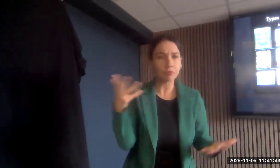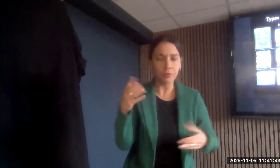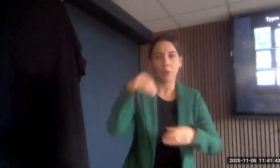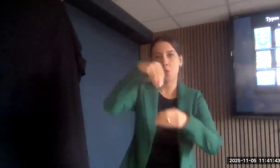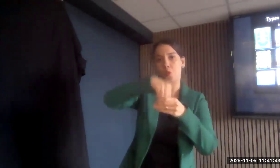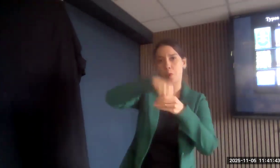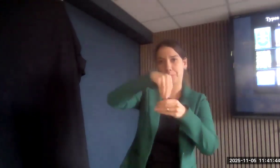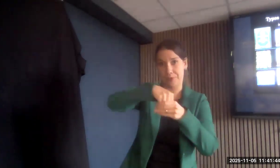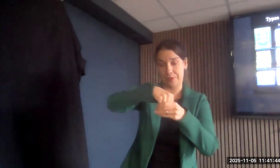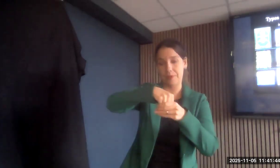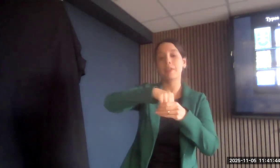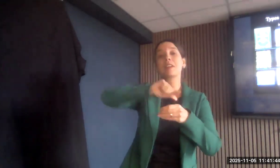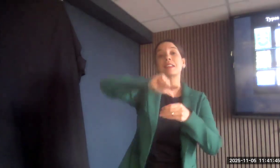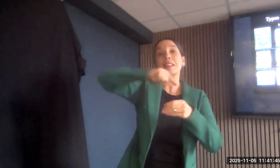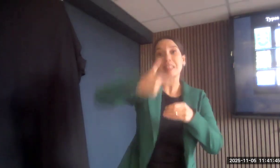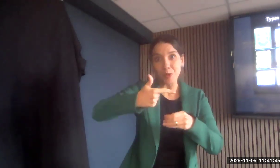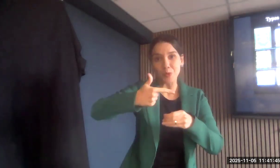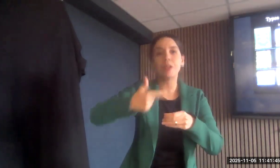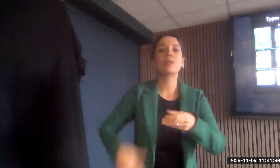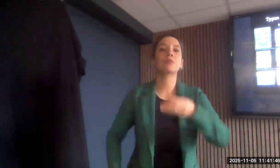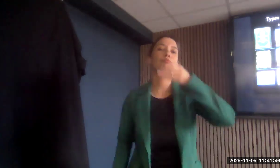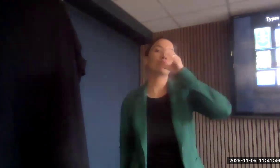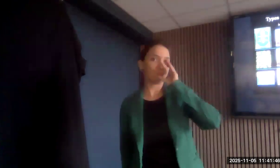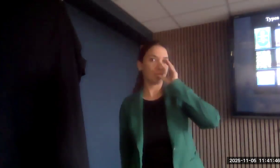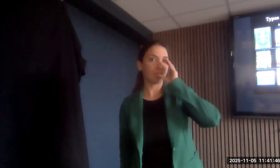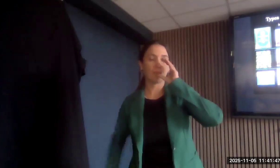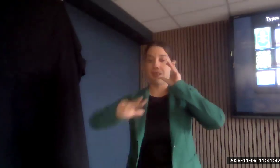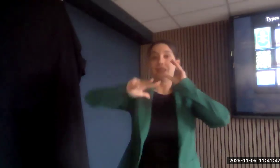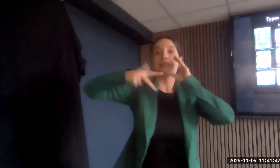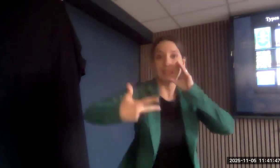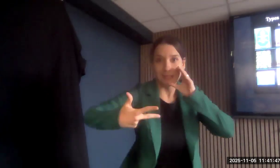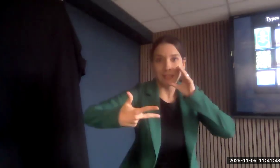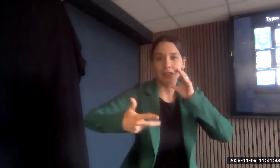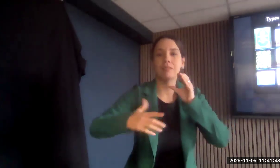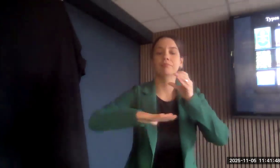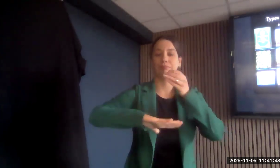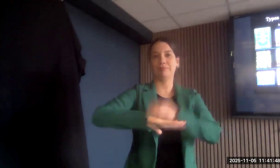So, in… we see the first sign here is around the.